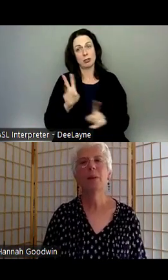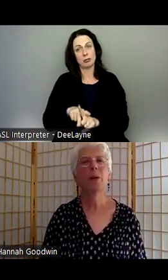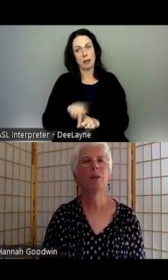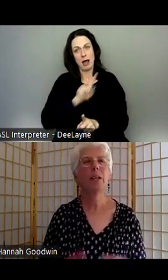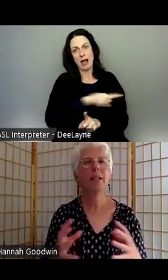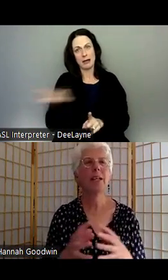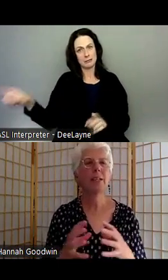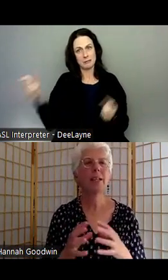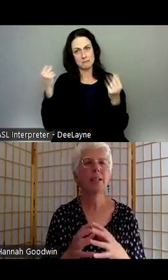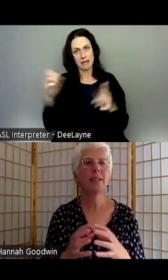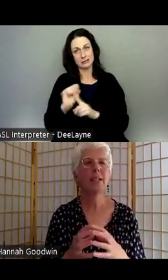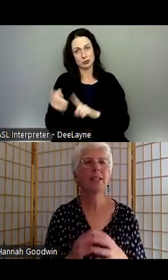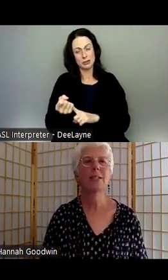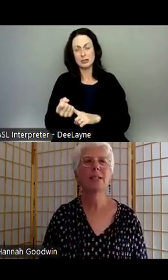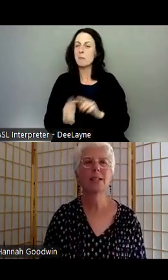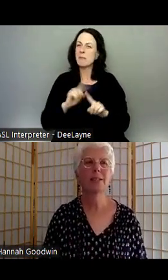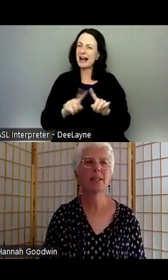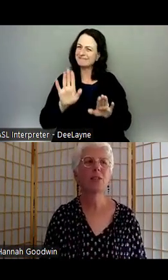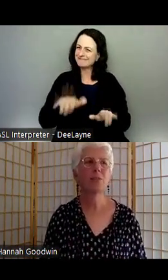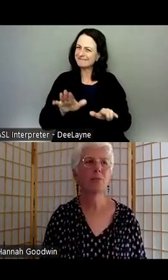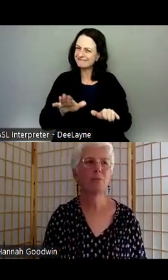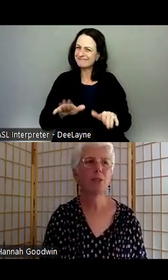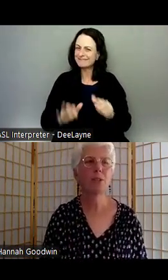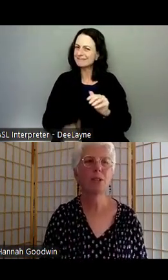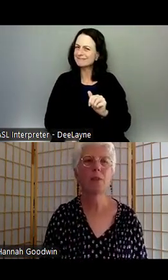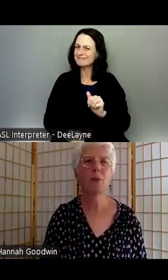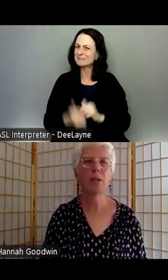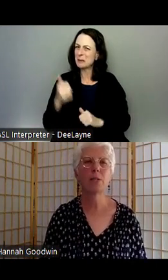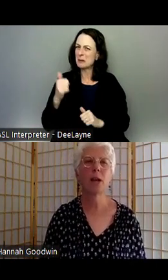But really it needs to stay focused,